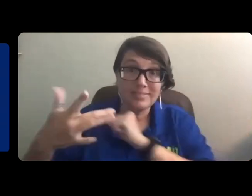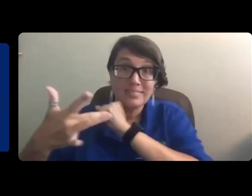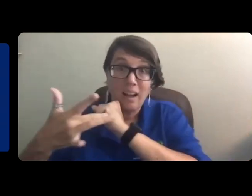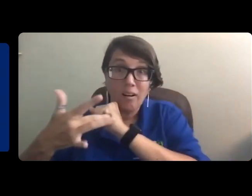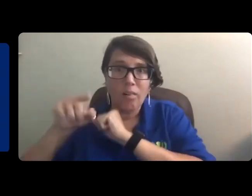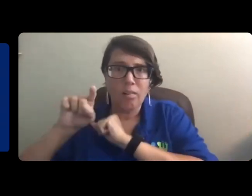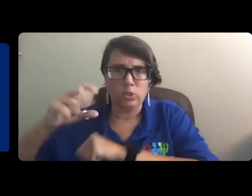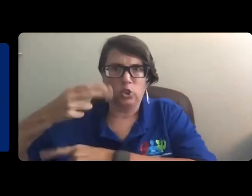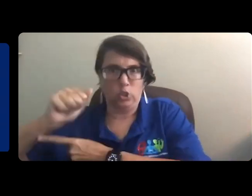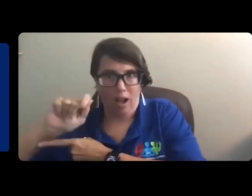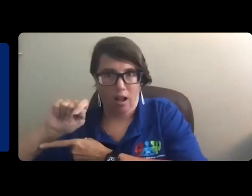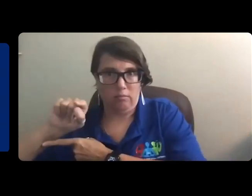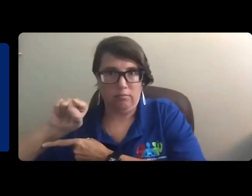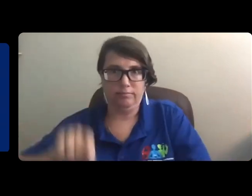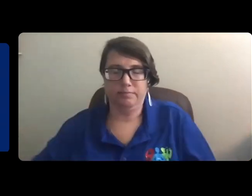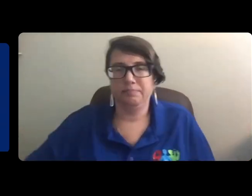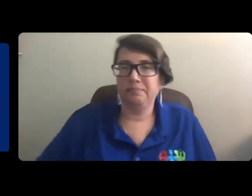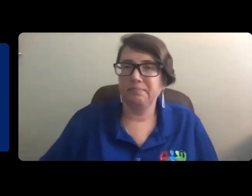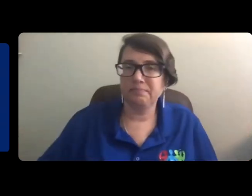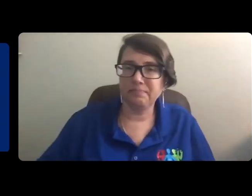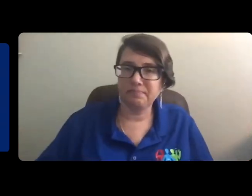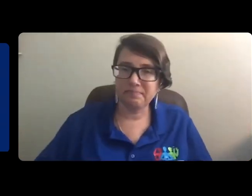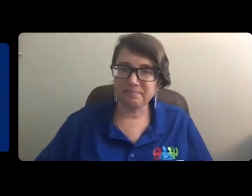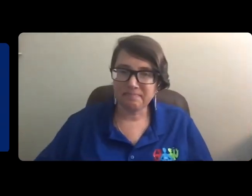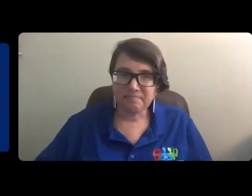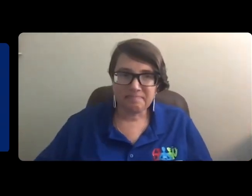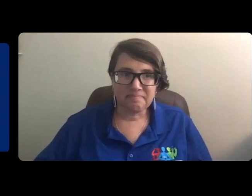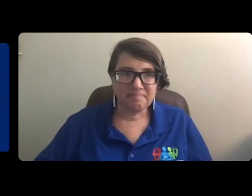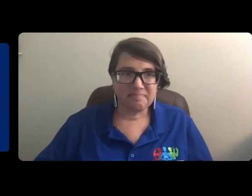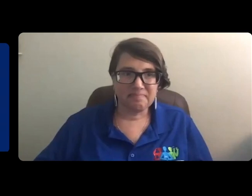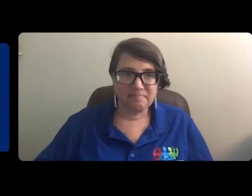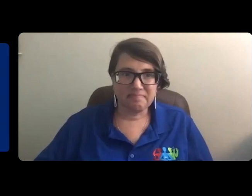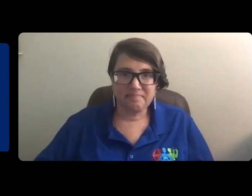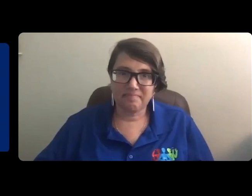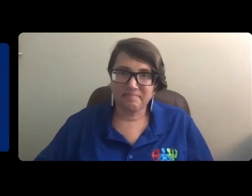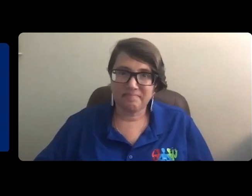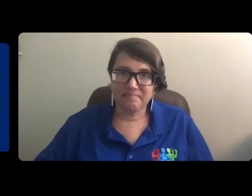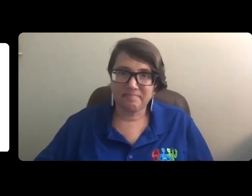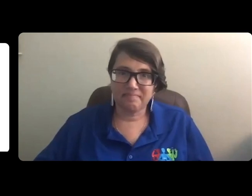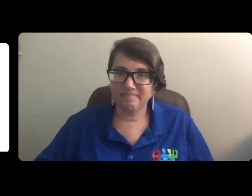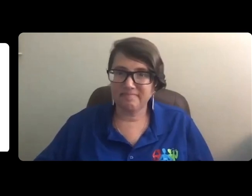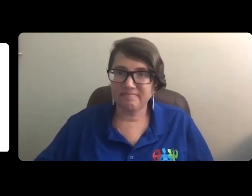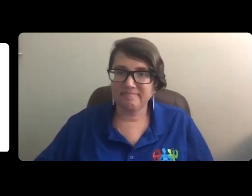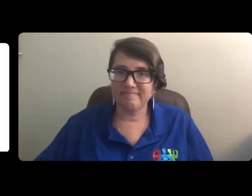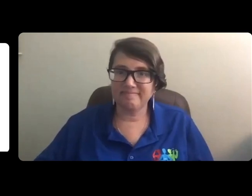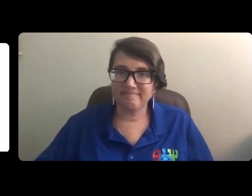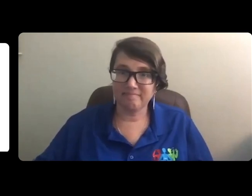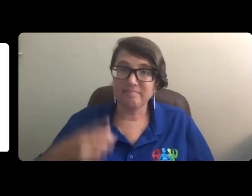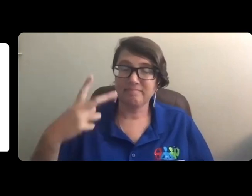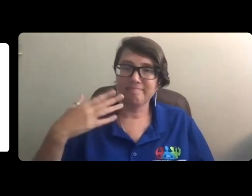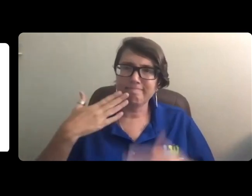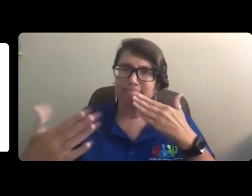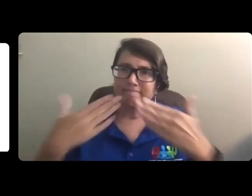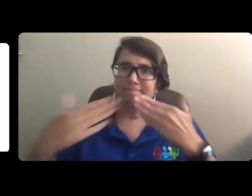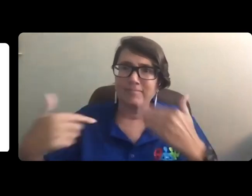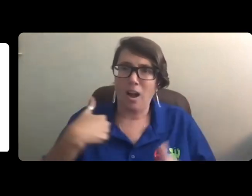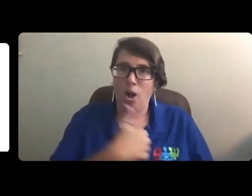For questions related to the content, please use the Q&A.